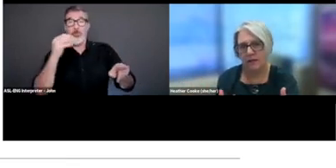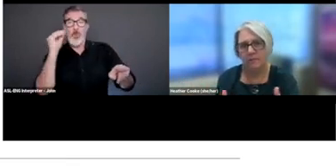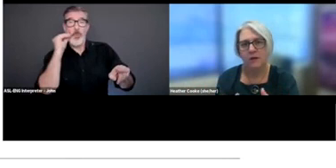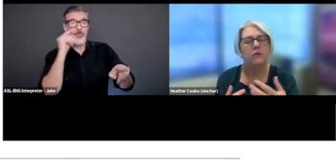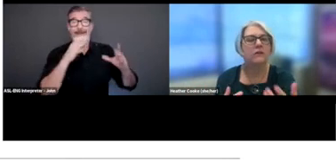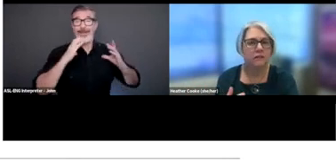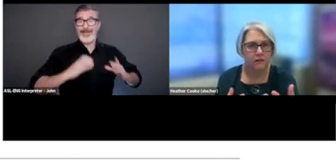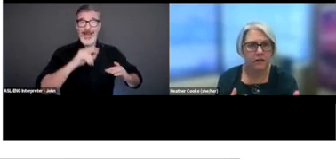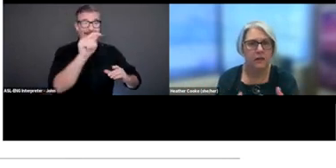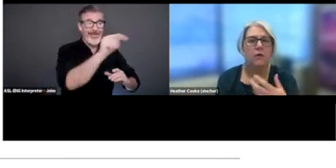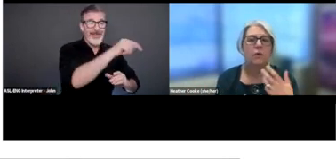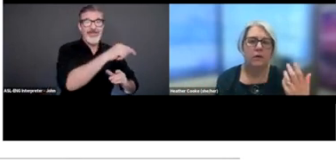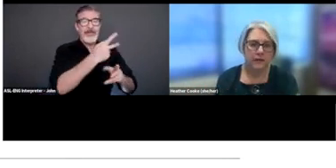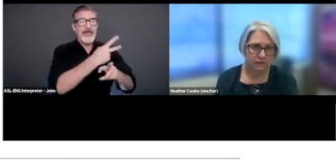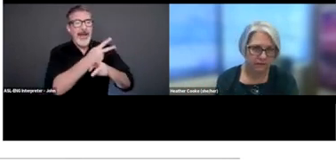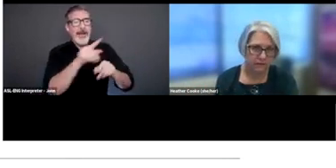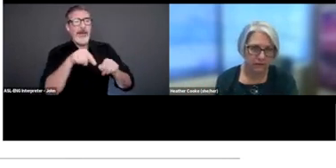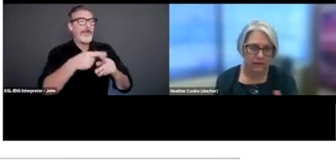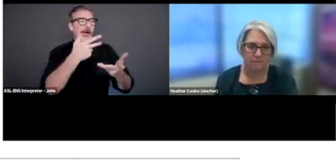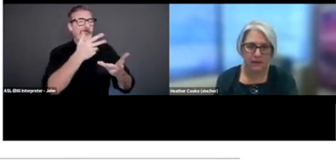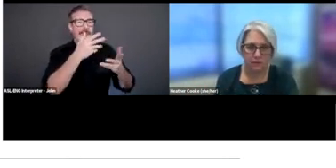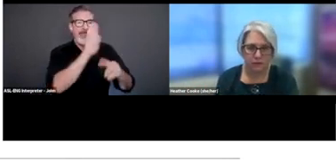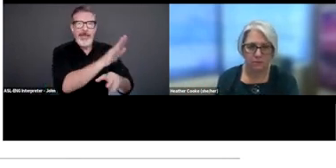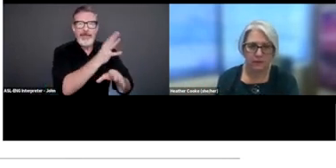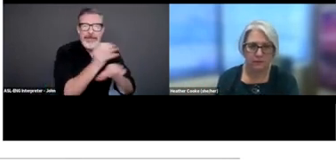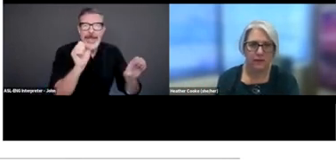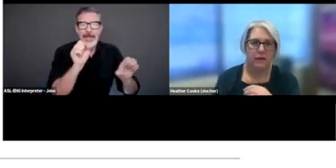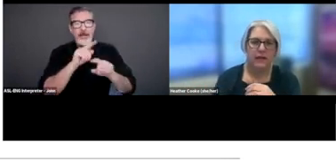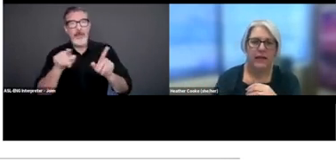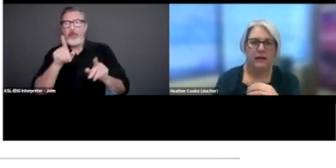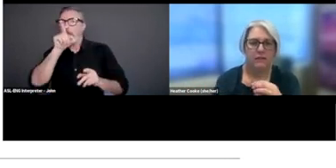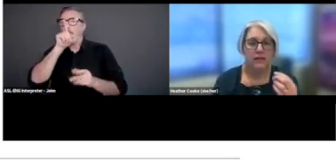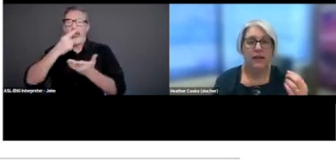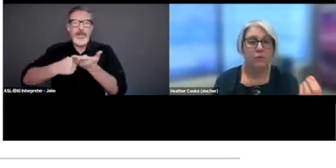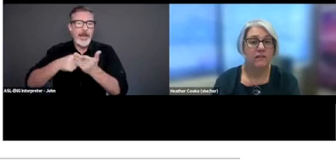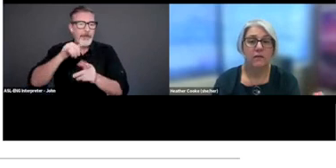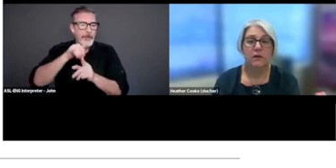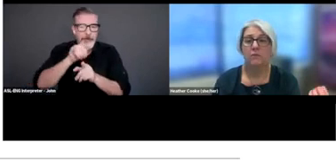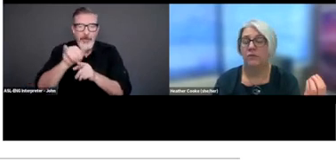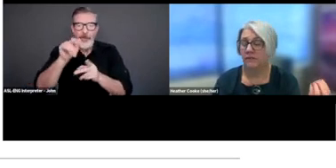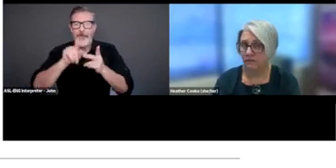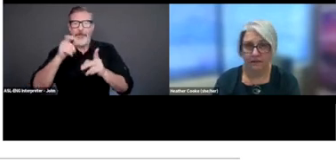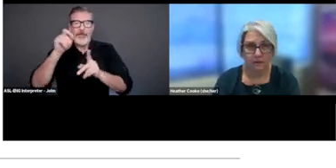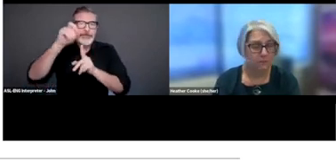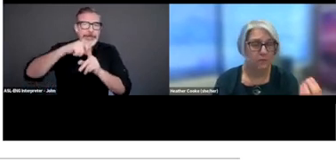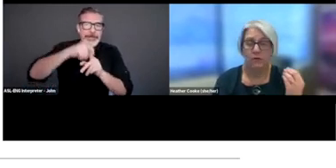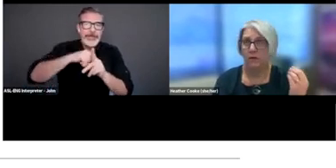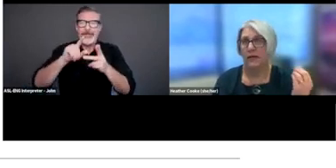lot less time talking about toxicity or incivility in the workplace. And yet when someone resists help or ignores the